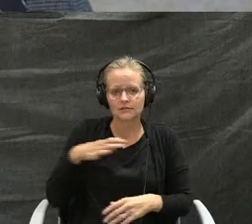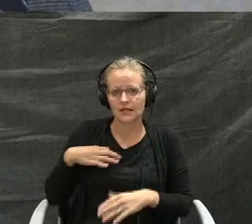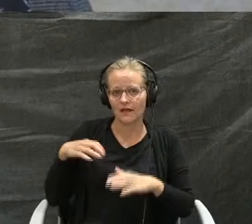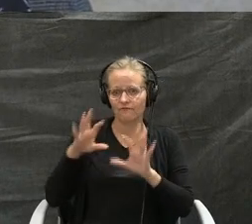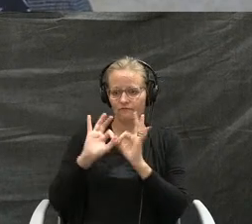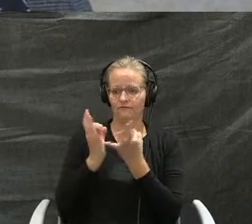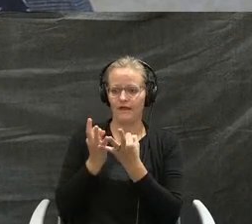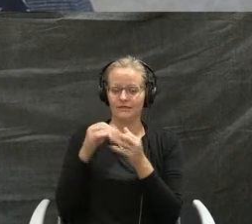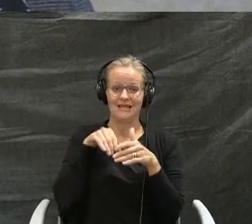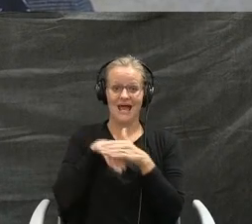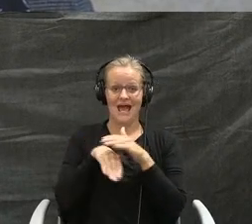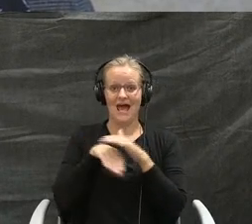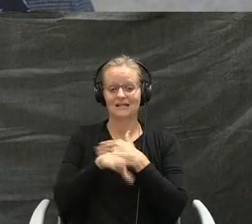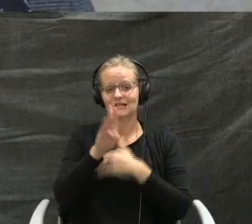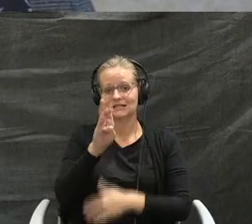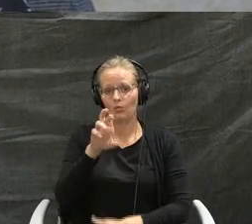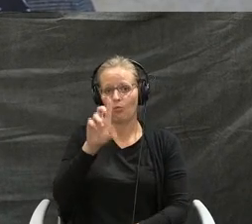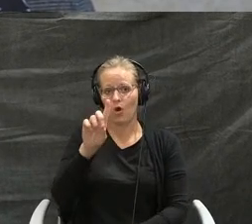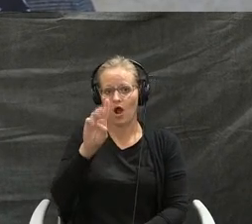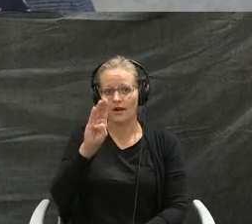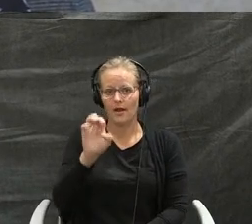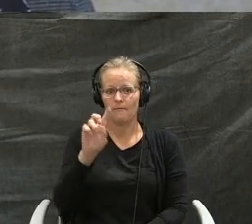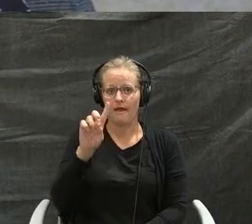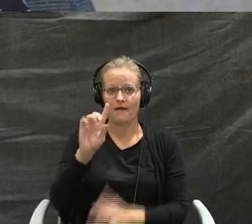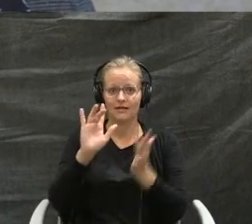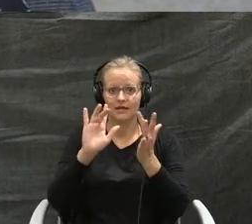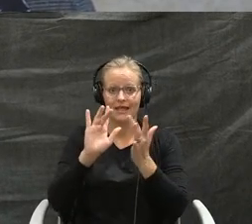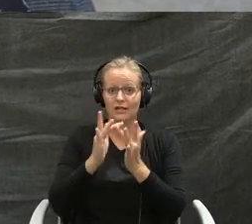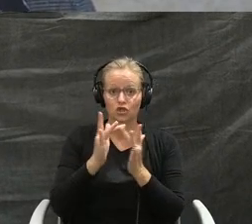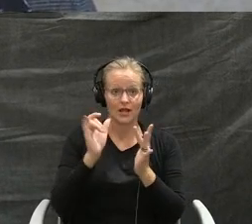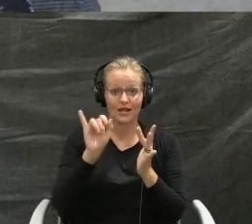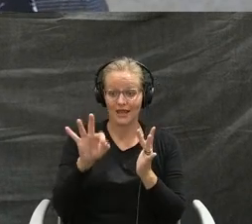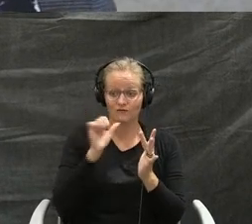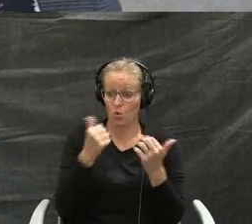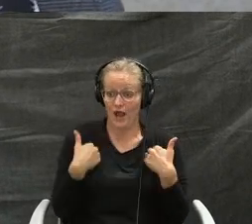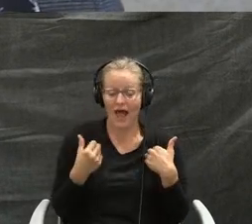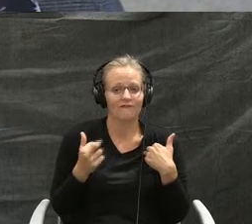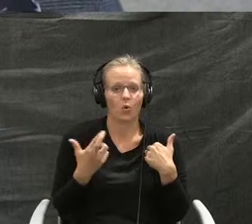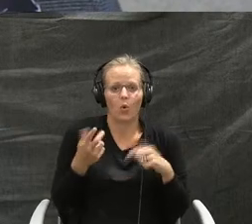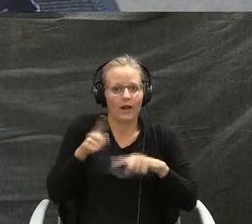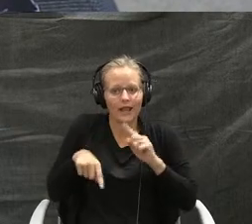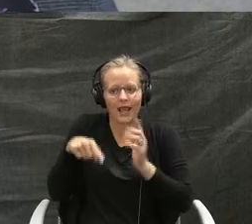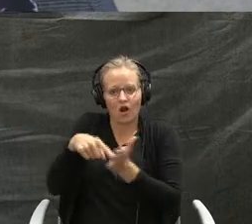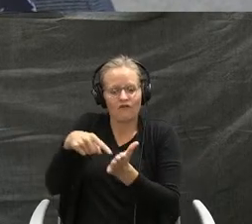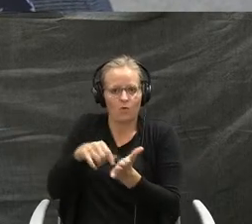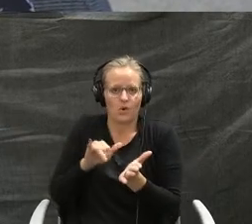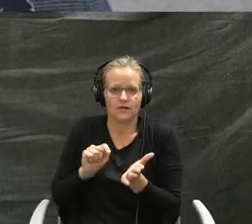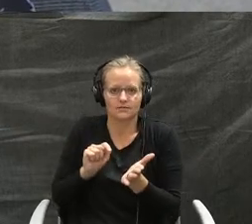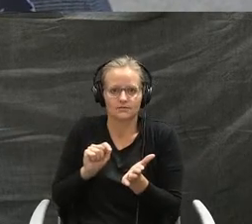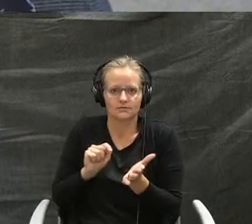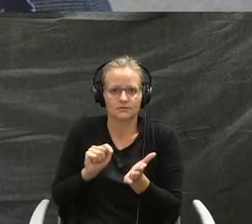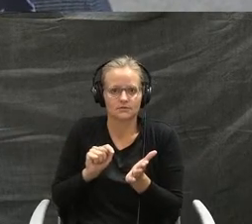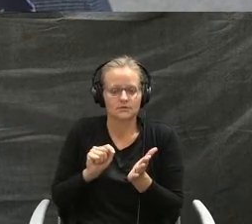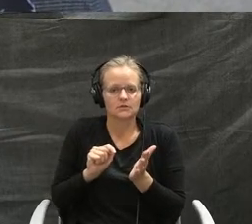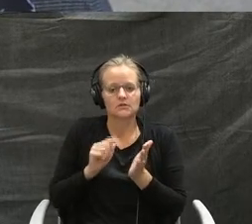do not have it or have access to it financially? What school schedules may need to be modified to reduce student